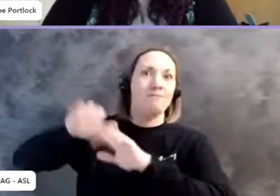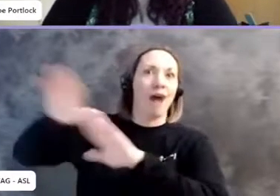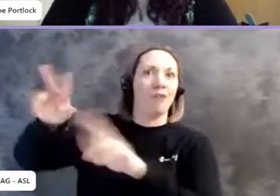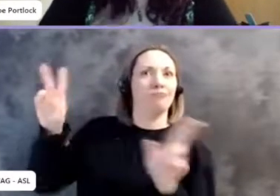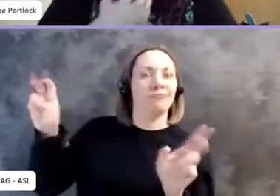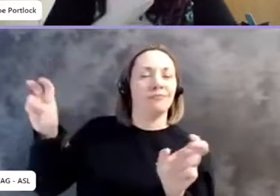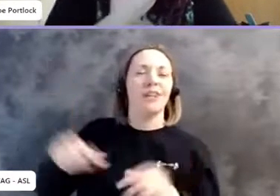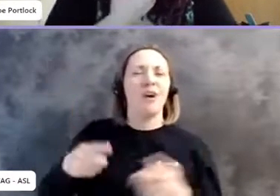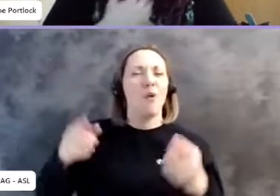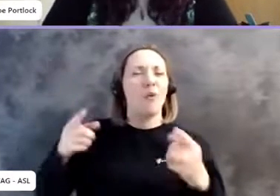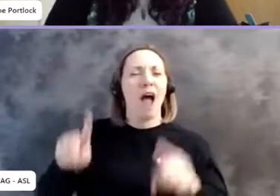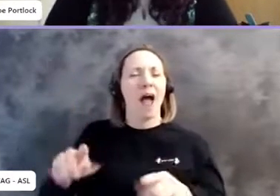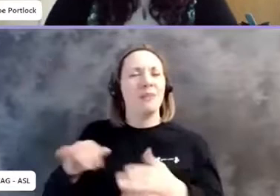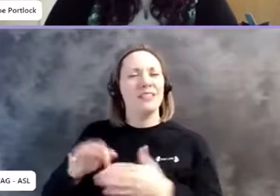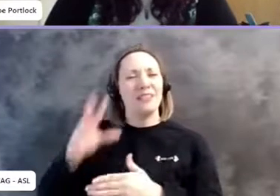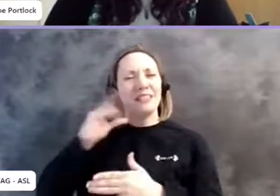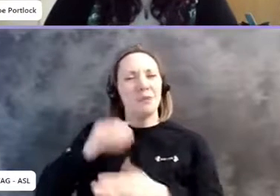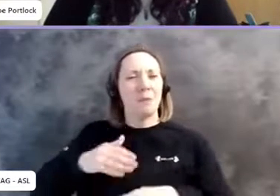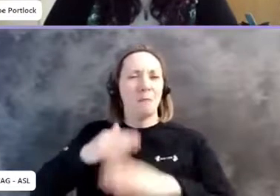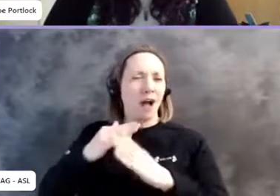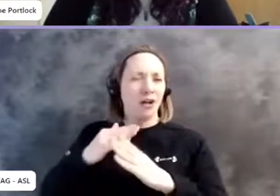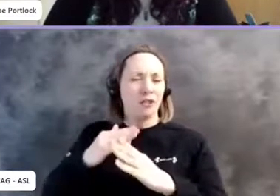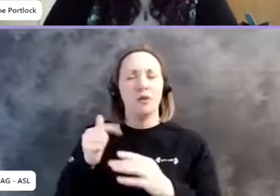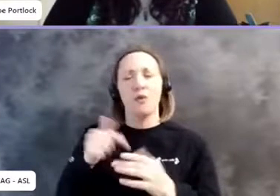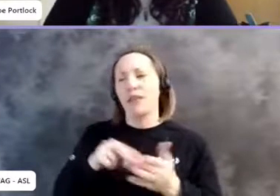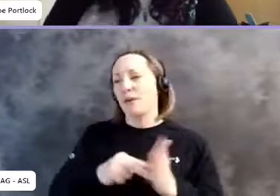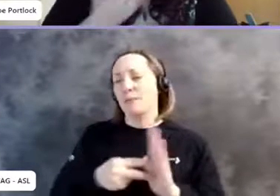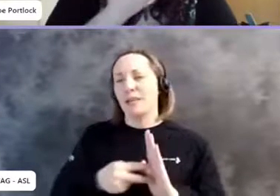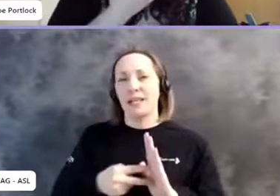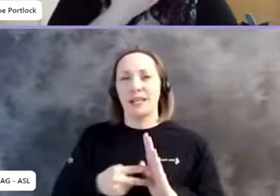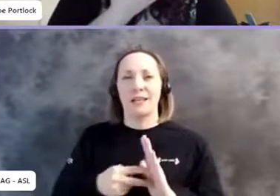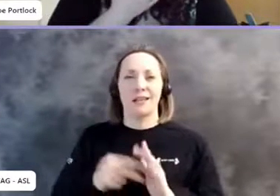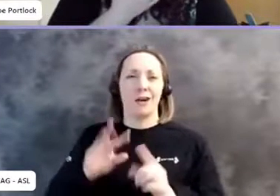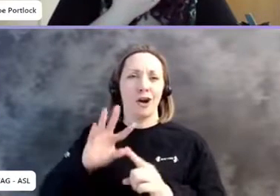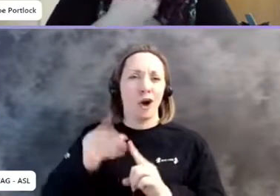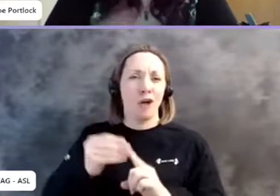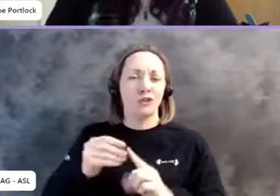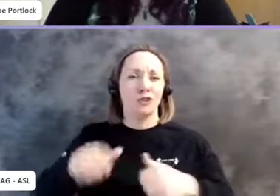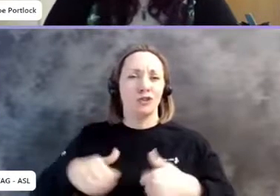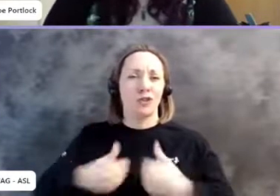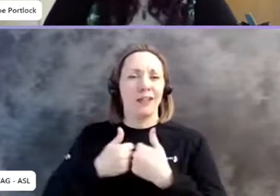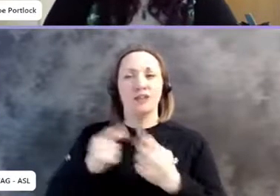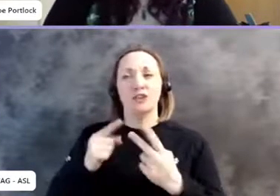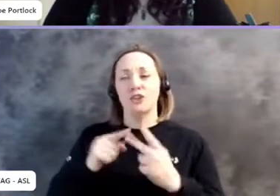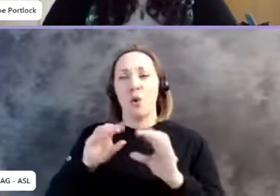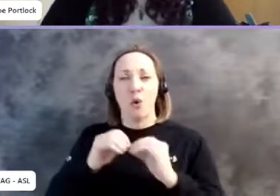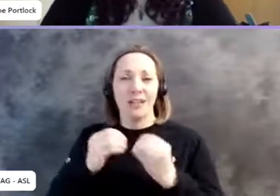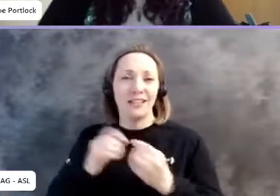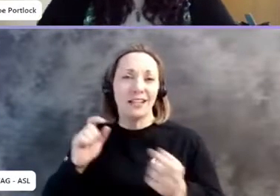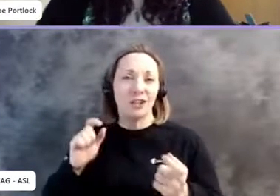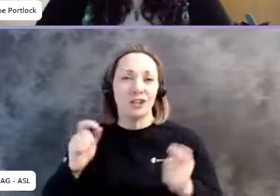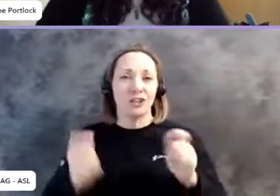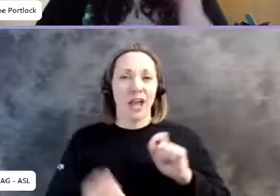out. So they cut my blocker. Let's talk about blockers for just a second before we get to the top of the mountain. What